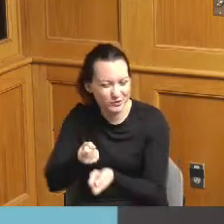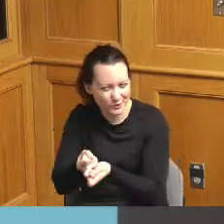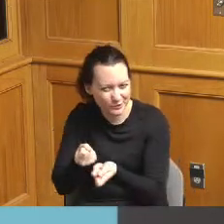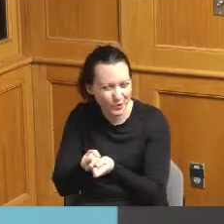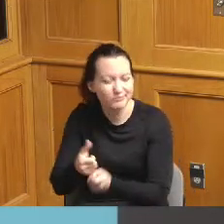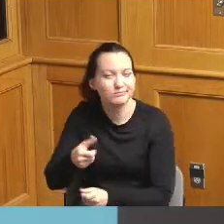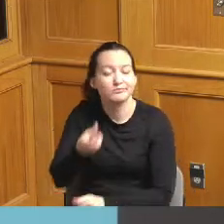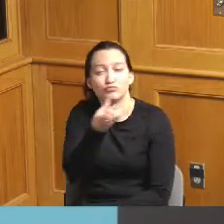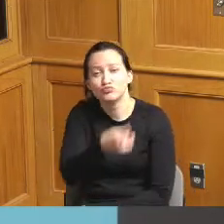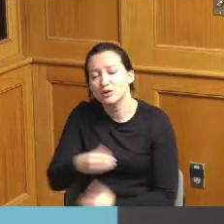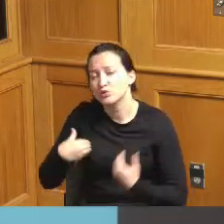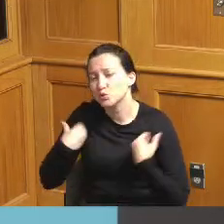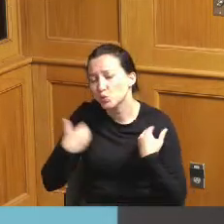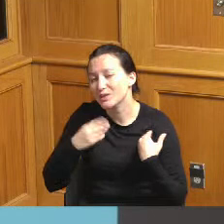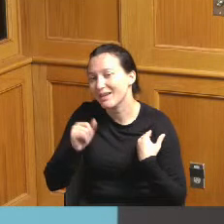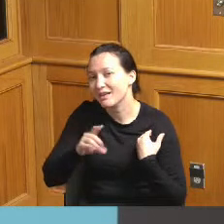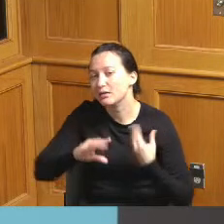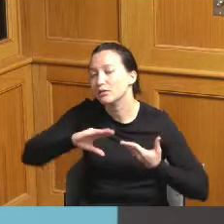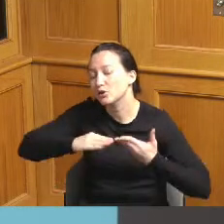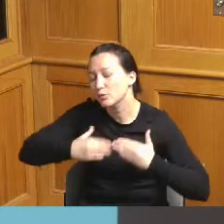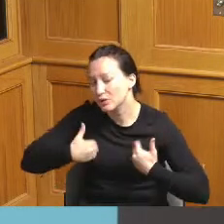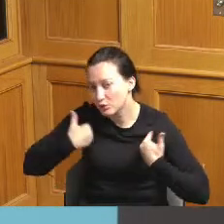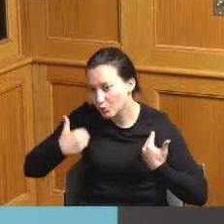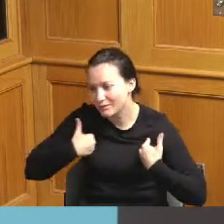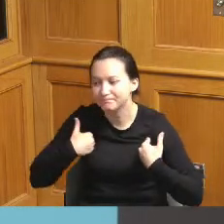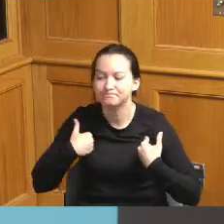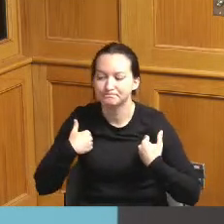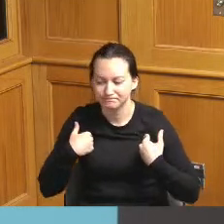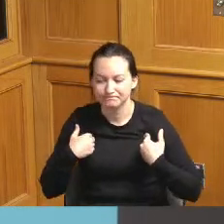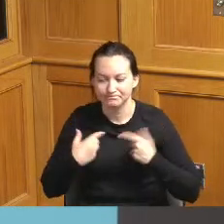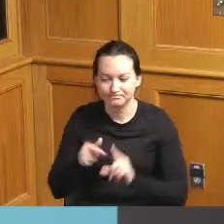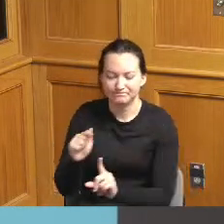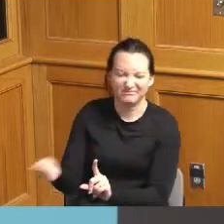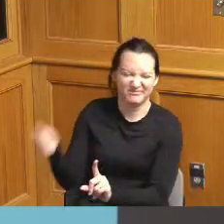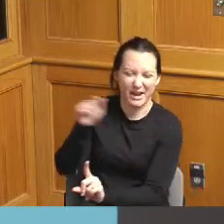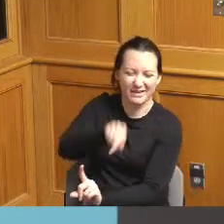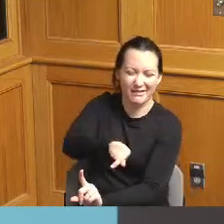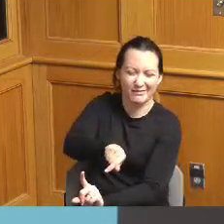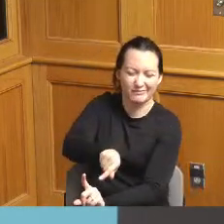transition age Youth and Community youth again this goes back to what we talked about earlier